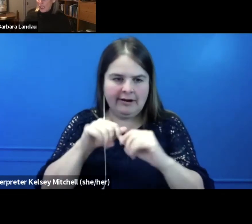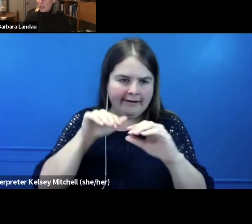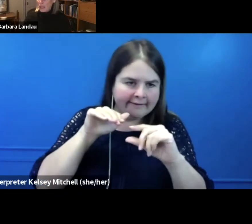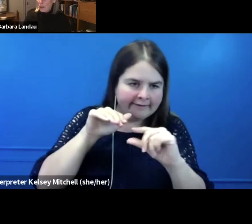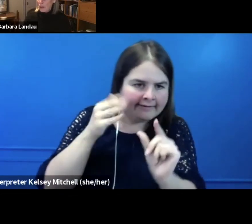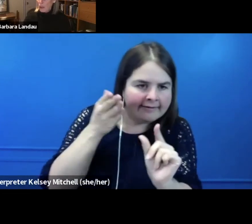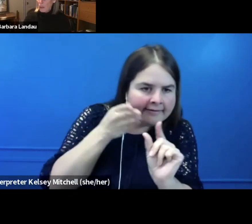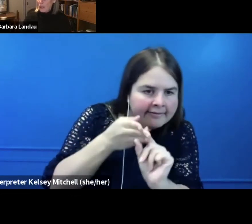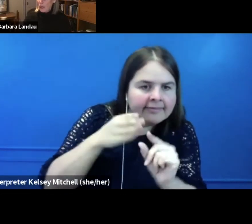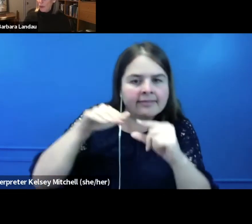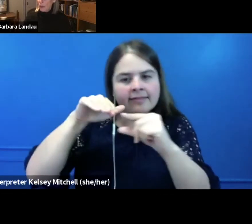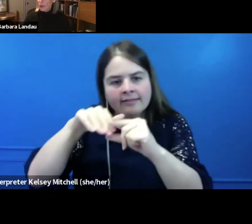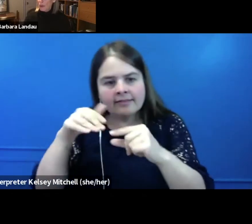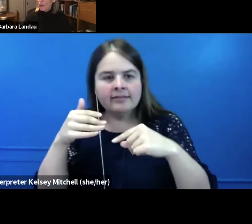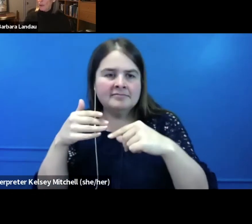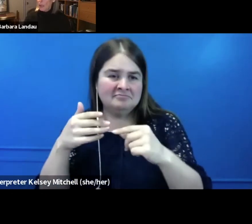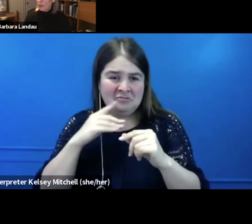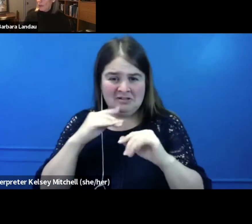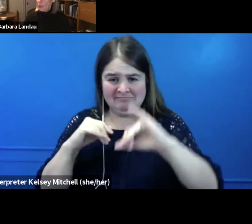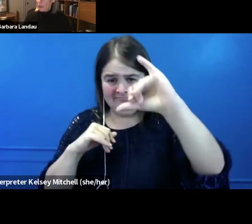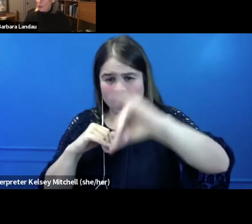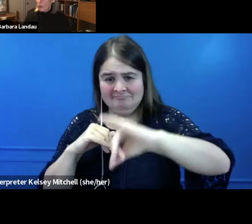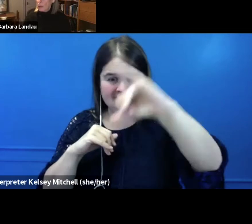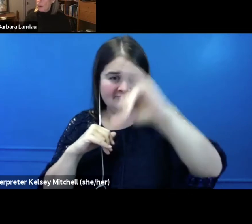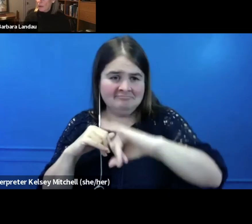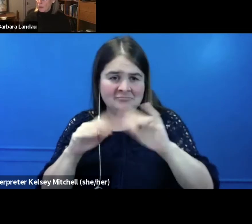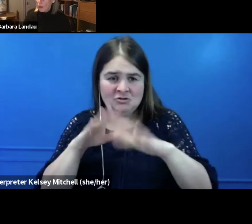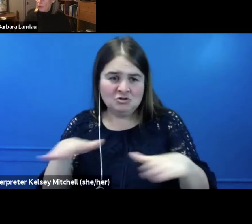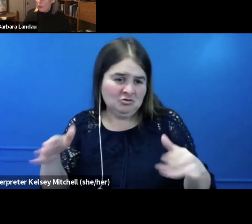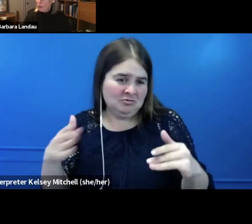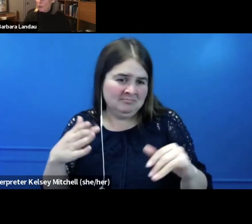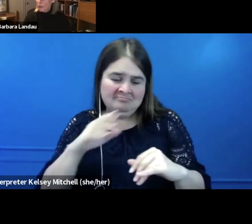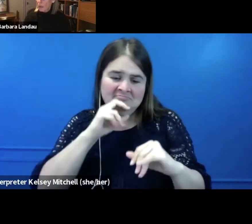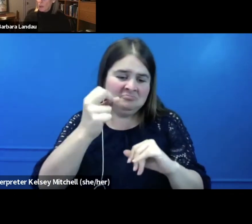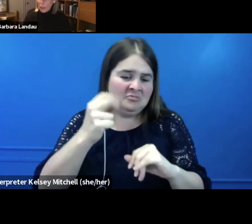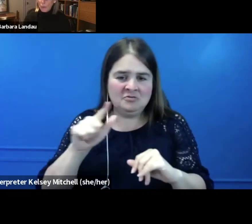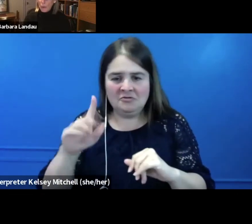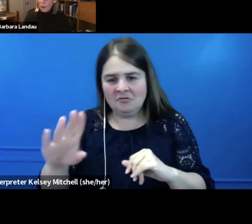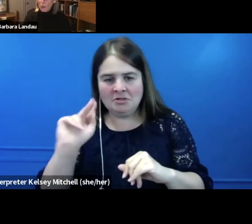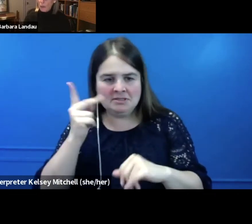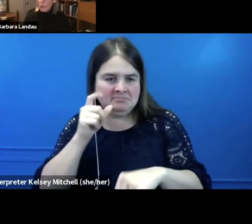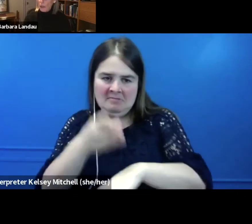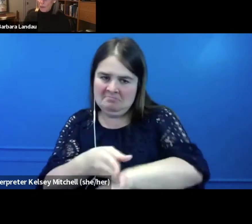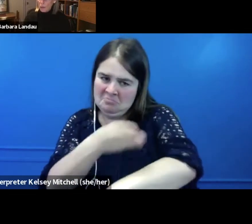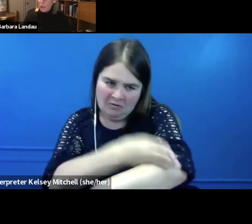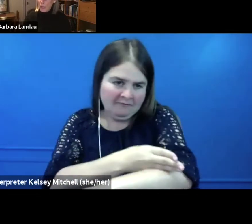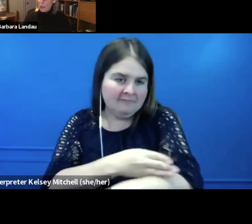it doesn't look too much different from the individuals who are 12 years old